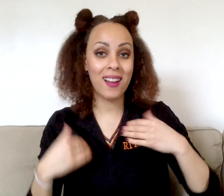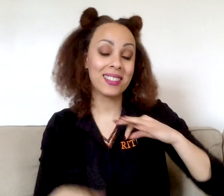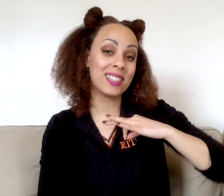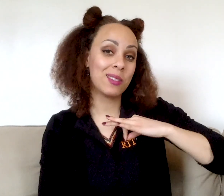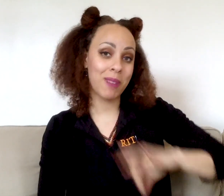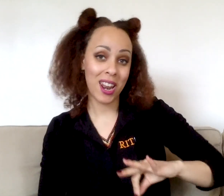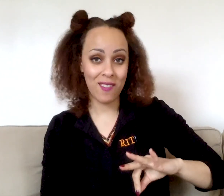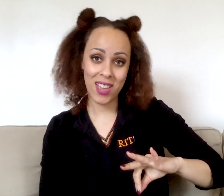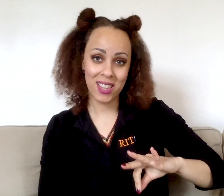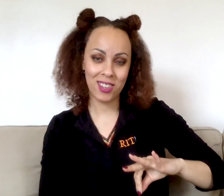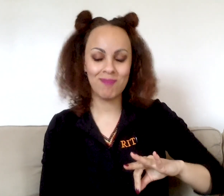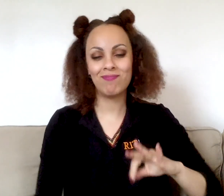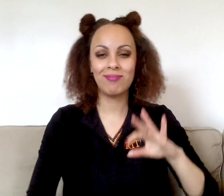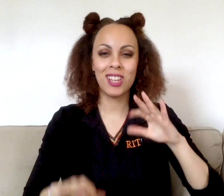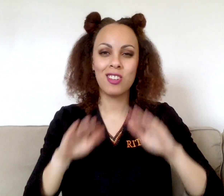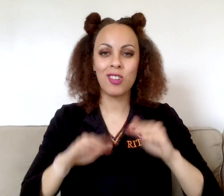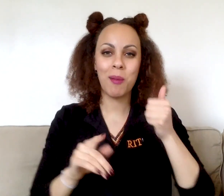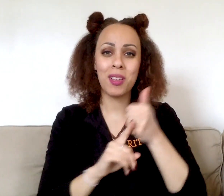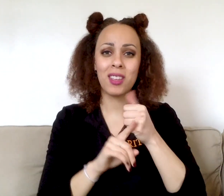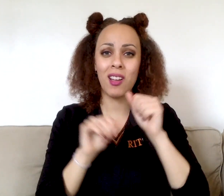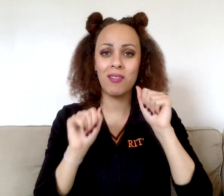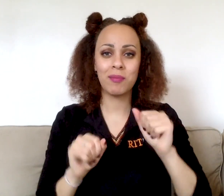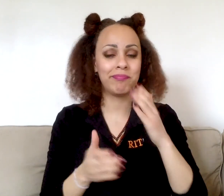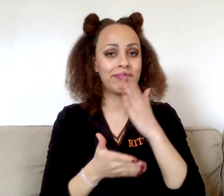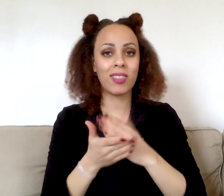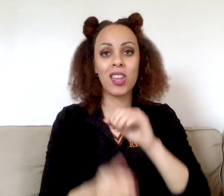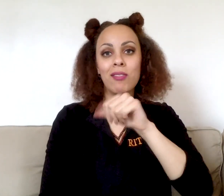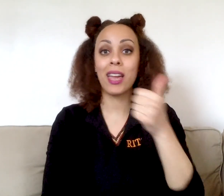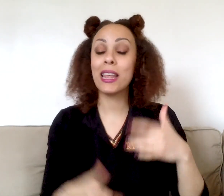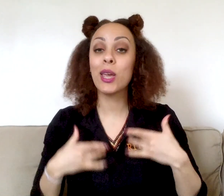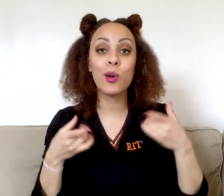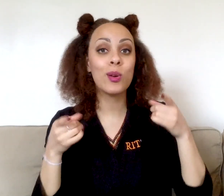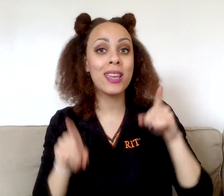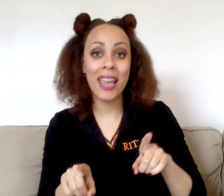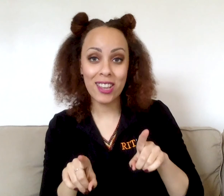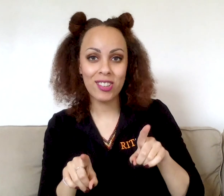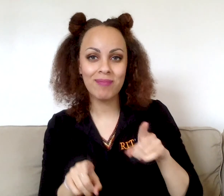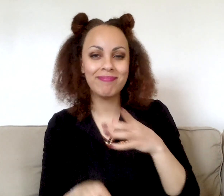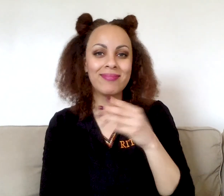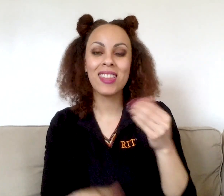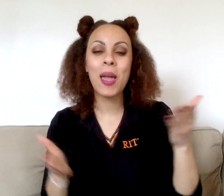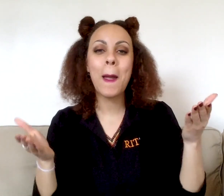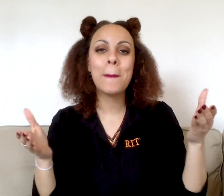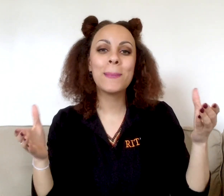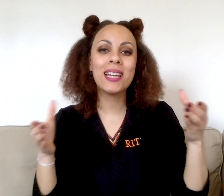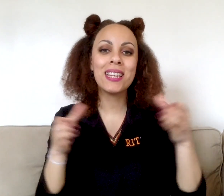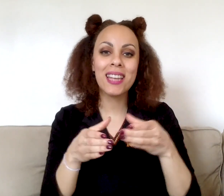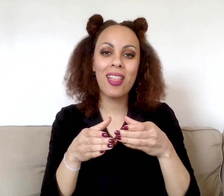Playing the drums has its' benefits. Drumming can be a part of any occasion,